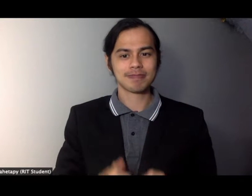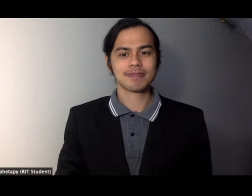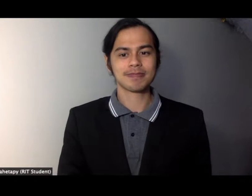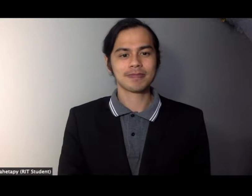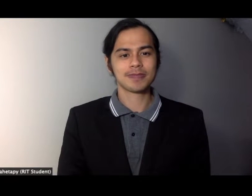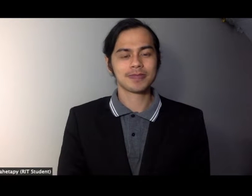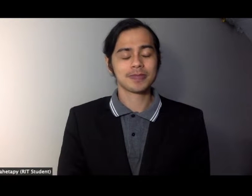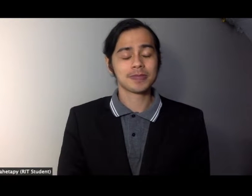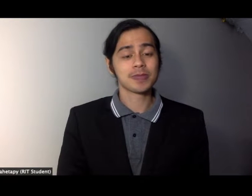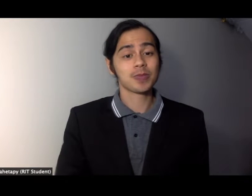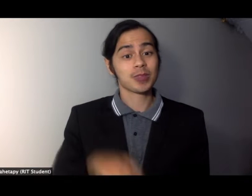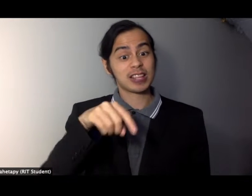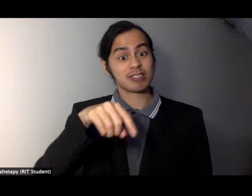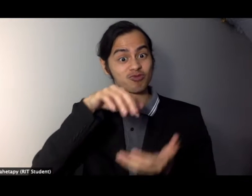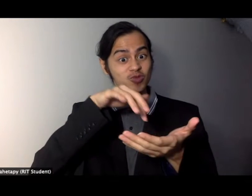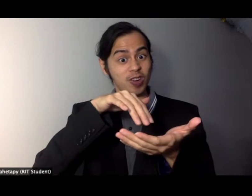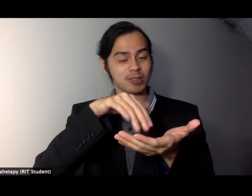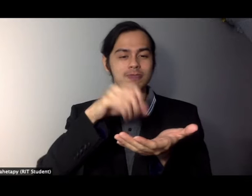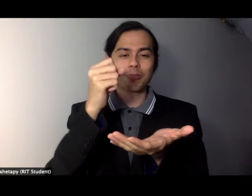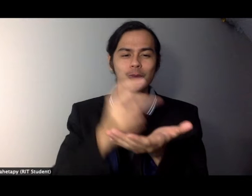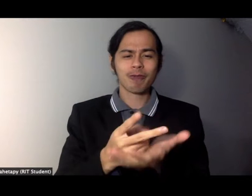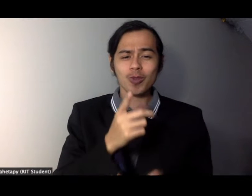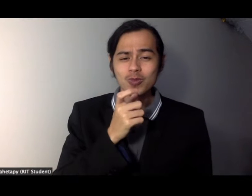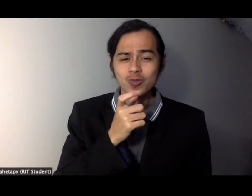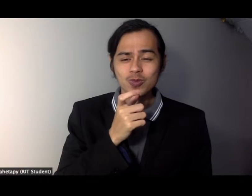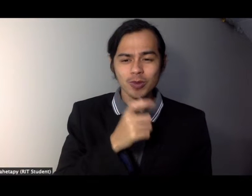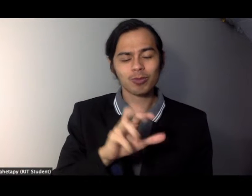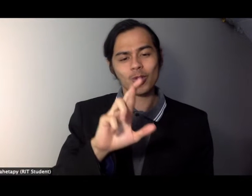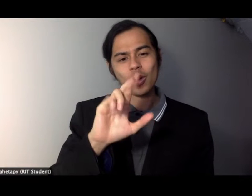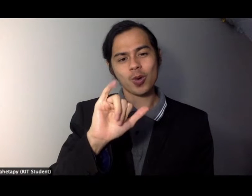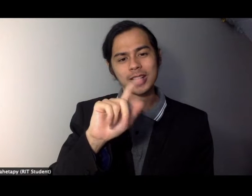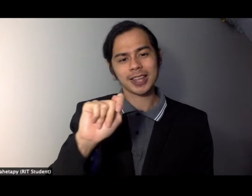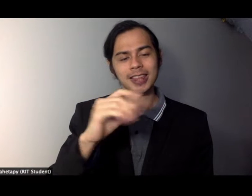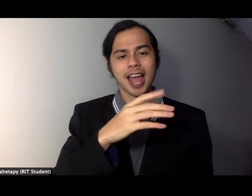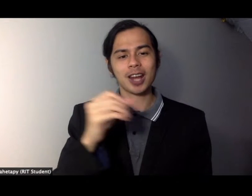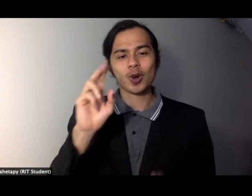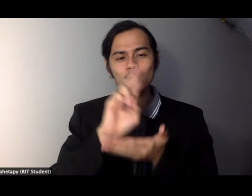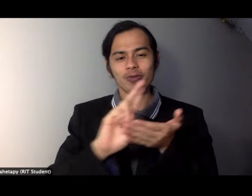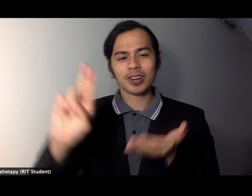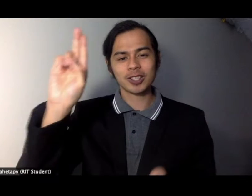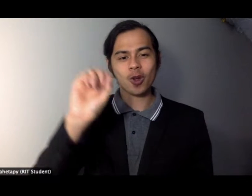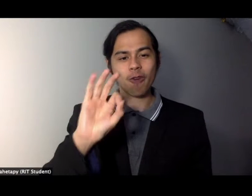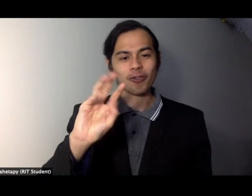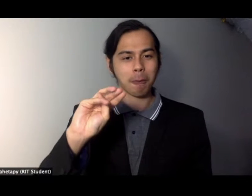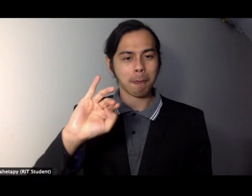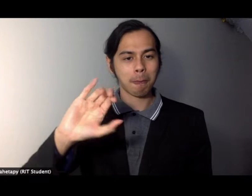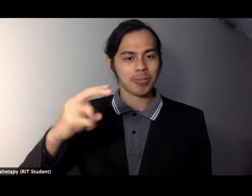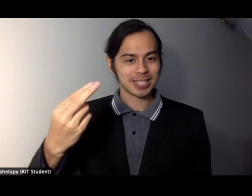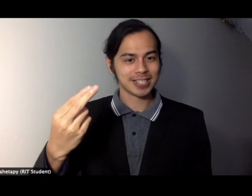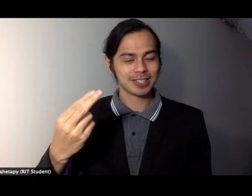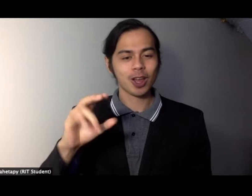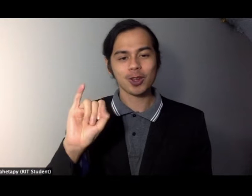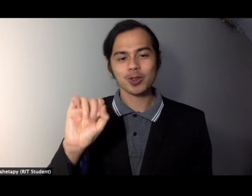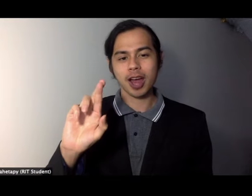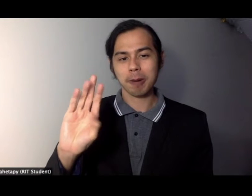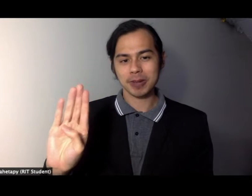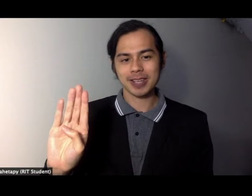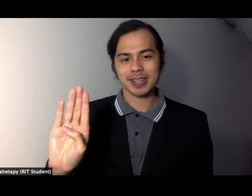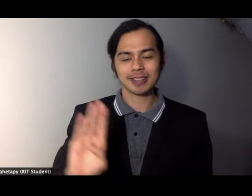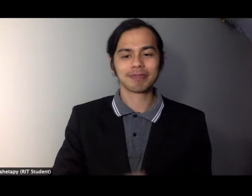This study was approved by RIT and the University of Michigan IRB.